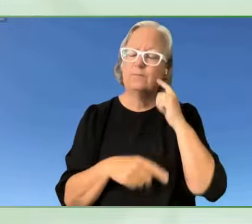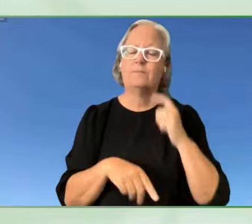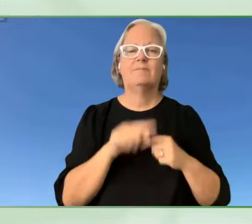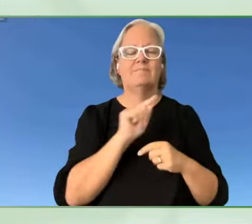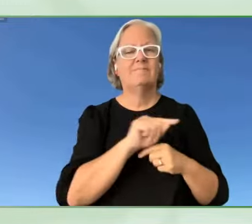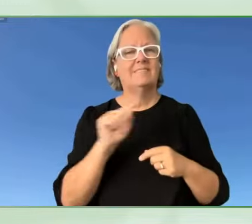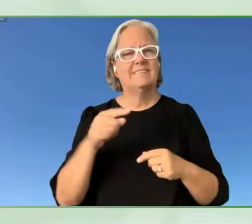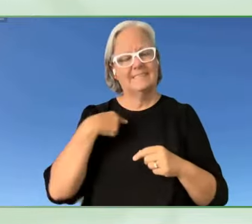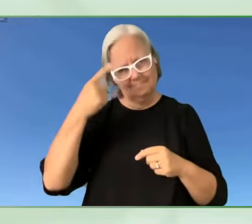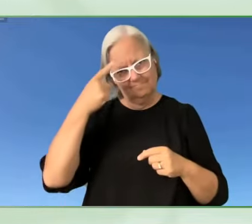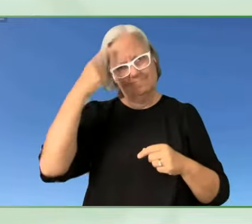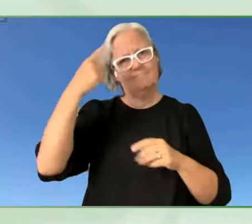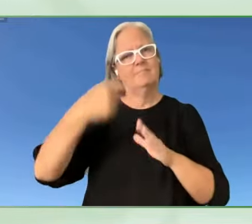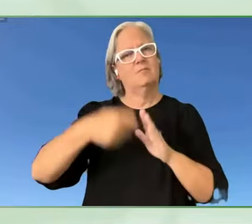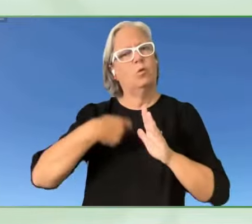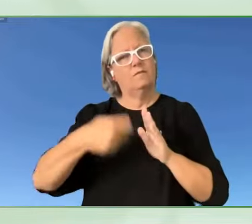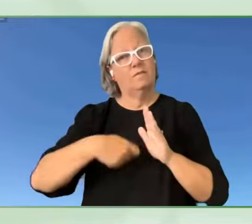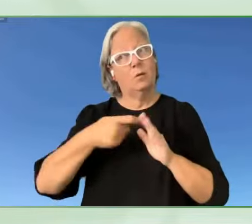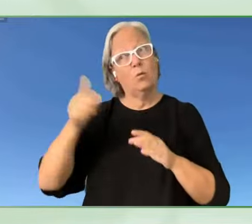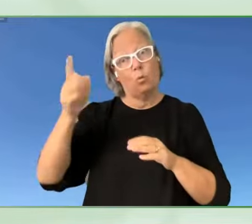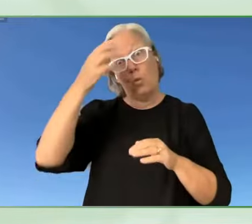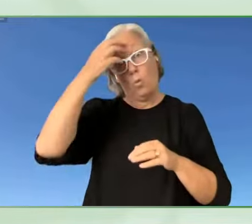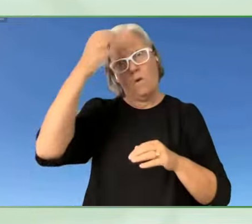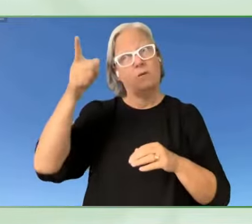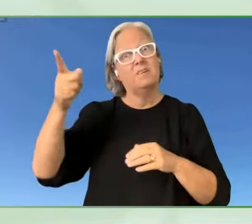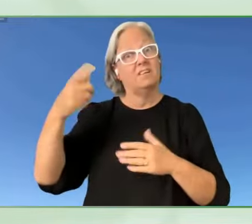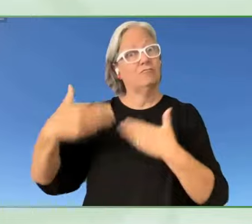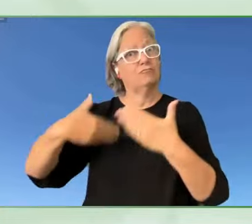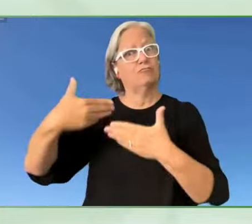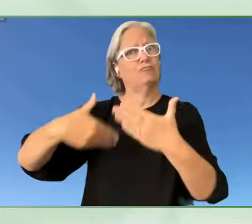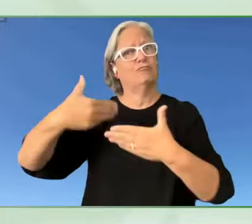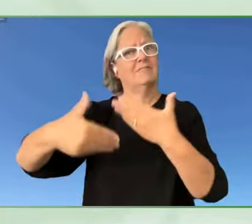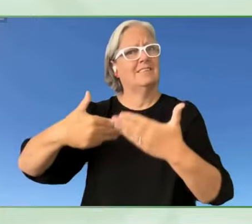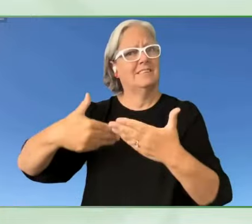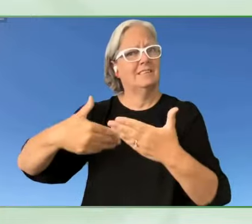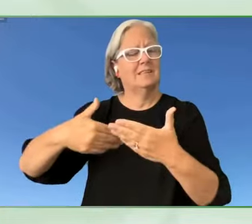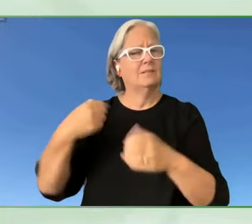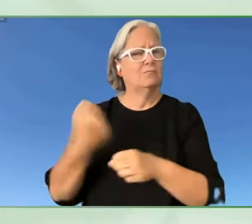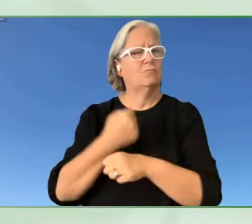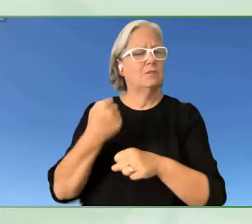target principles. Representation, expression, and engagement.